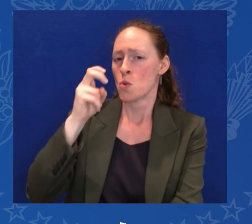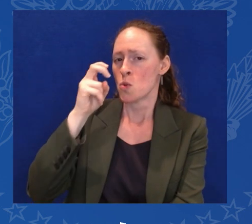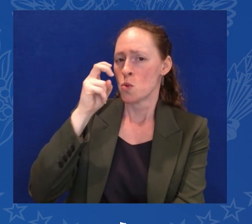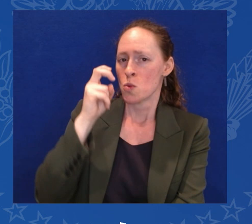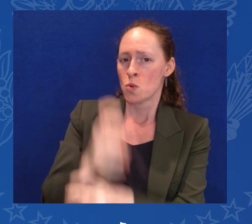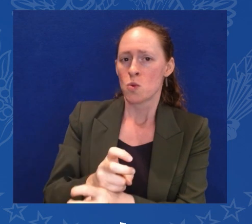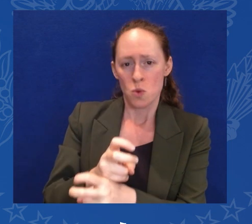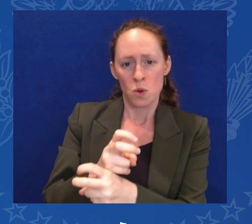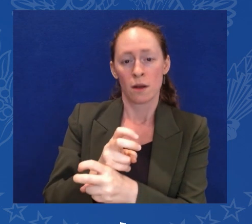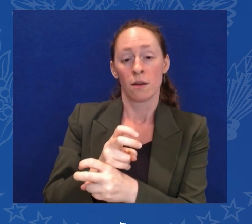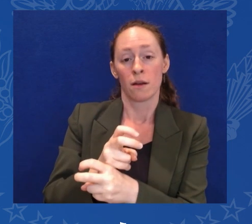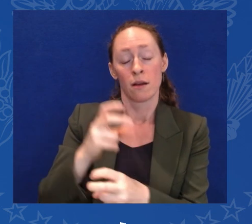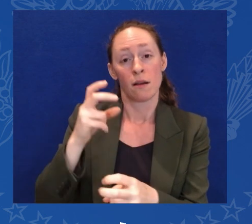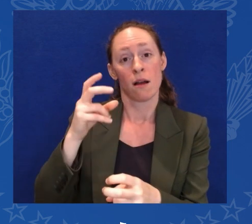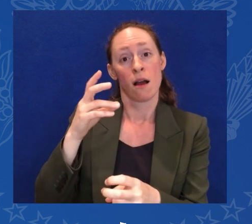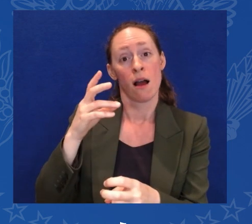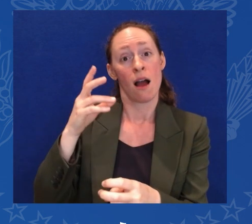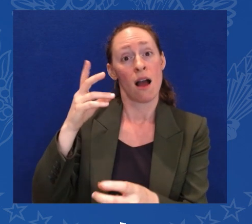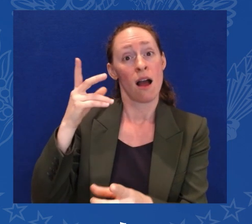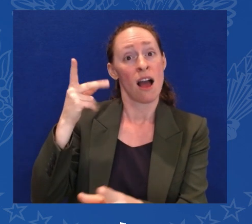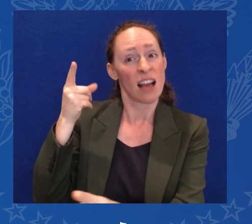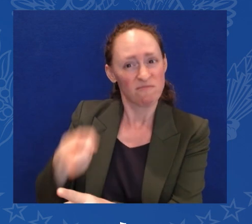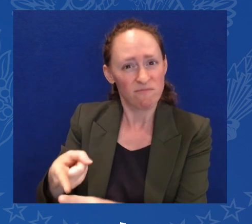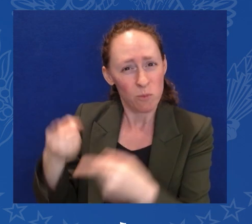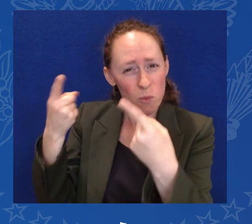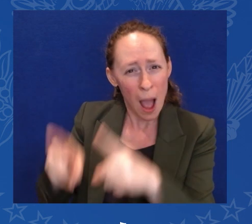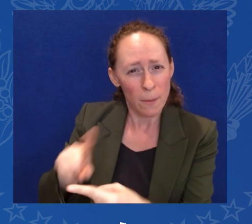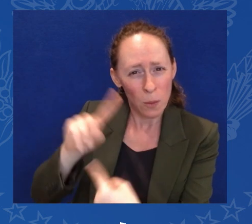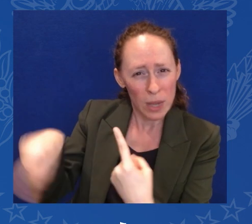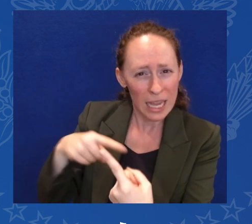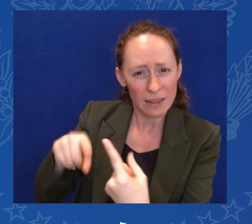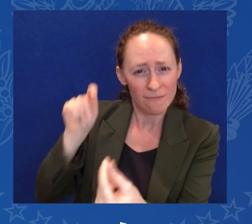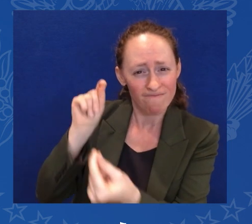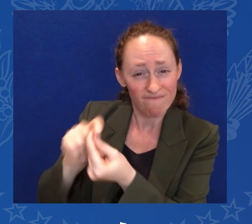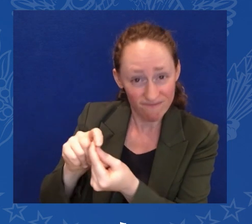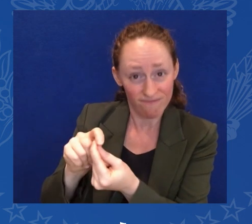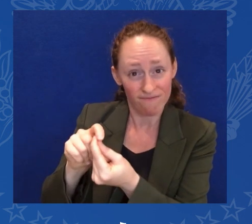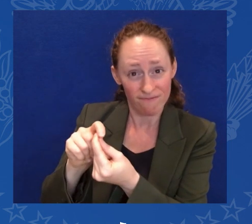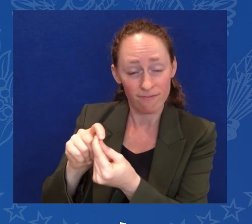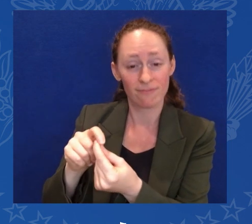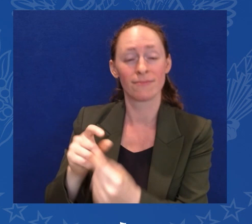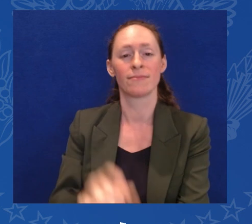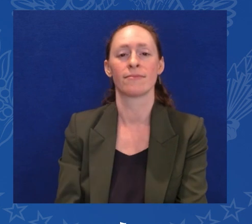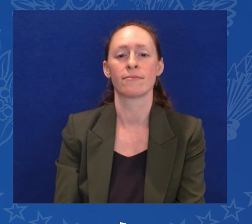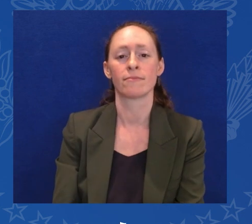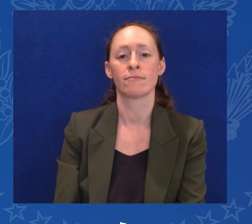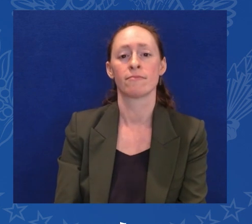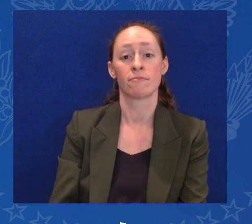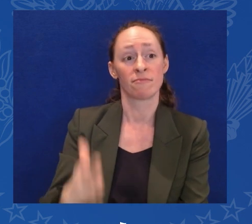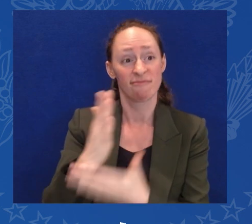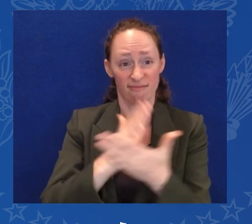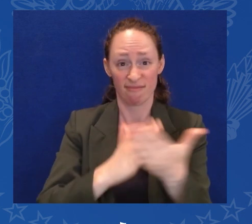or even rewrite the ugly parts of our past; those who attempt to teach that enslaved people